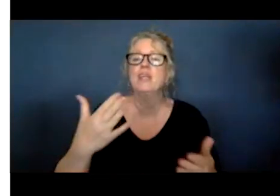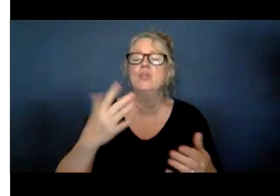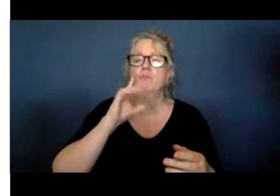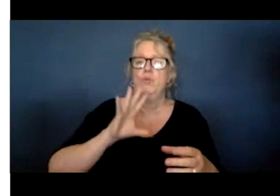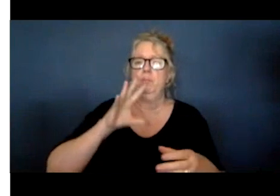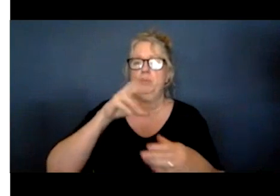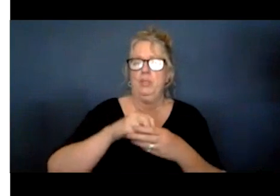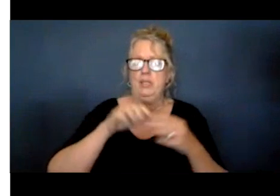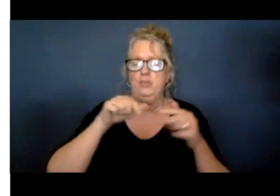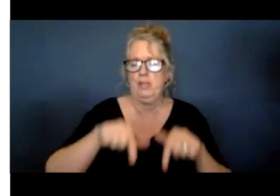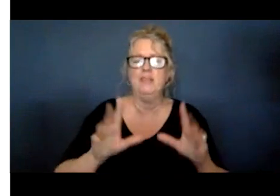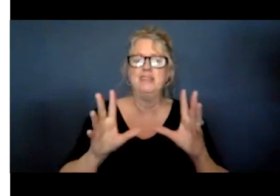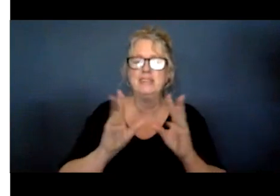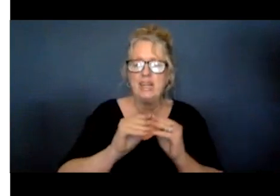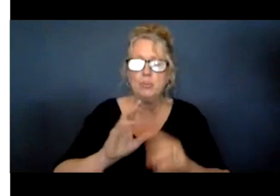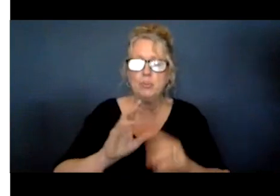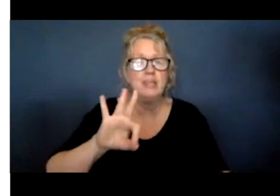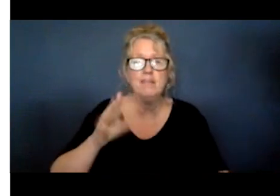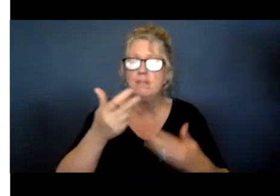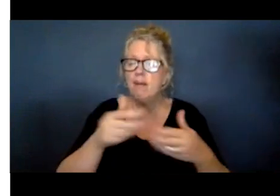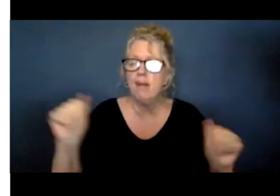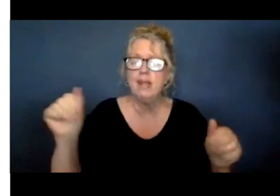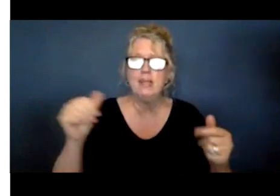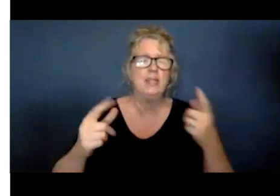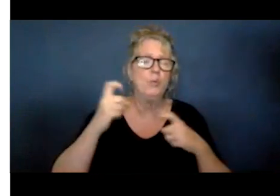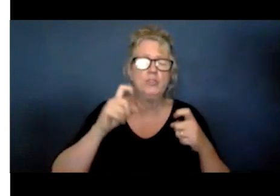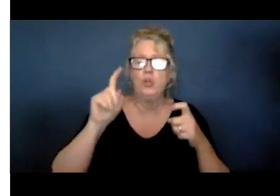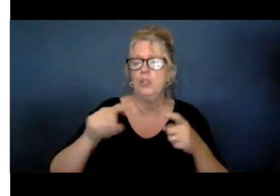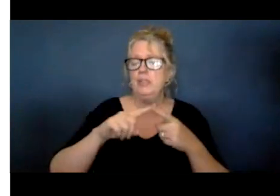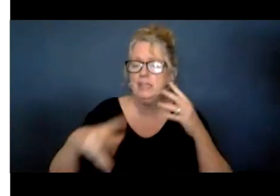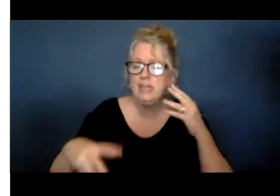this session. If you have any questions or need additional support related to